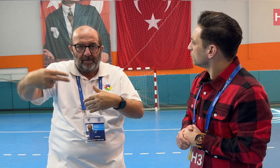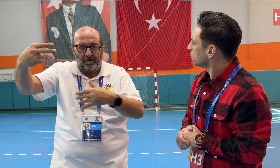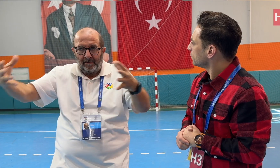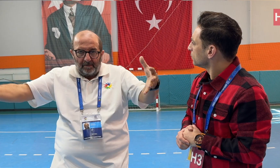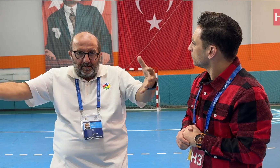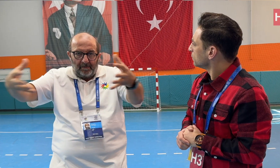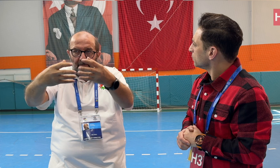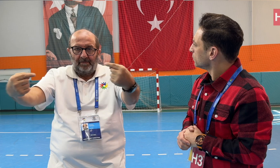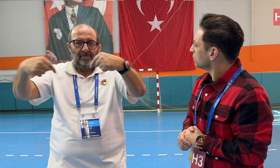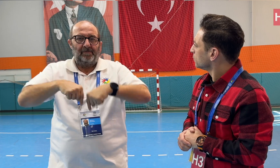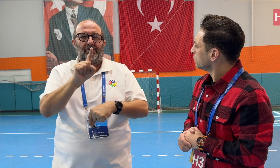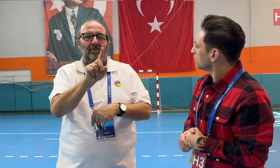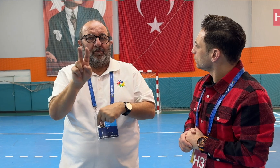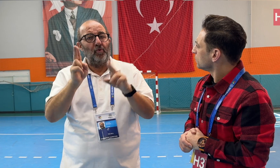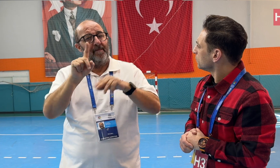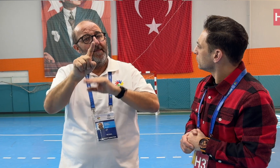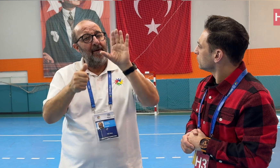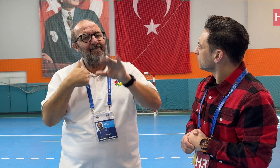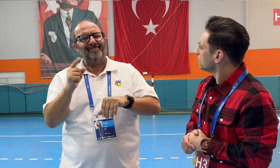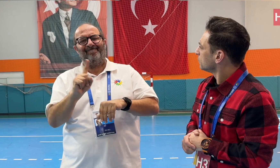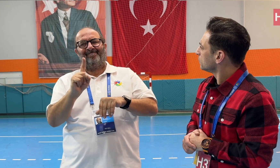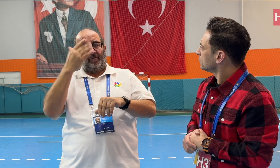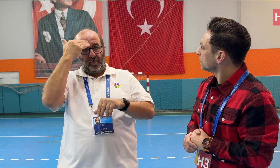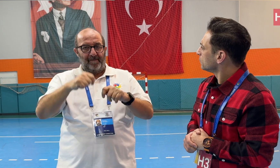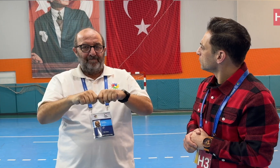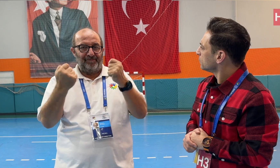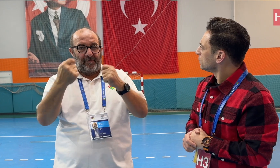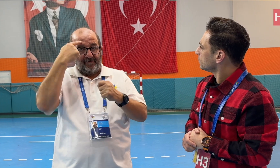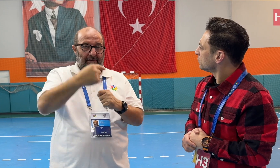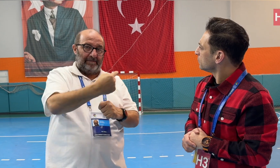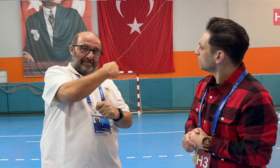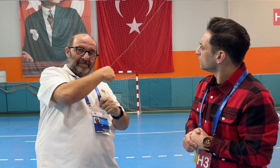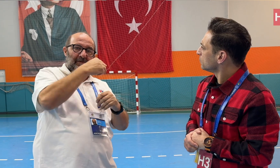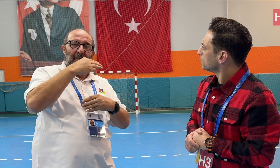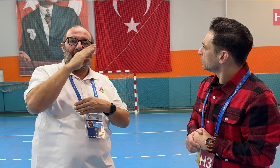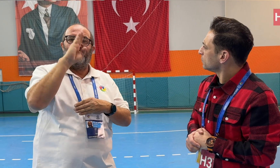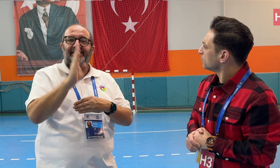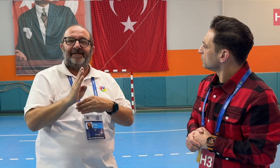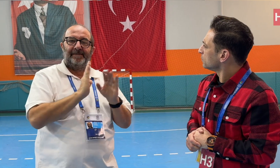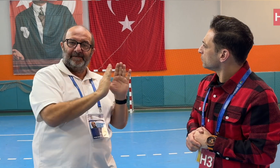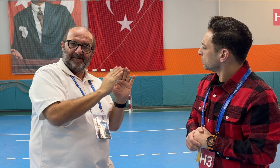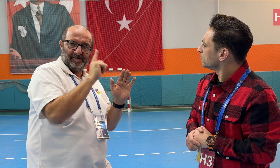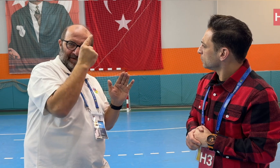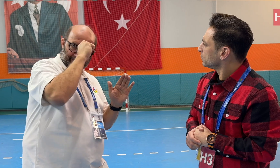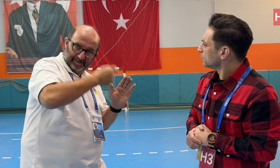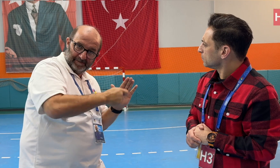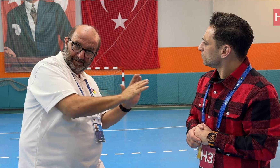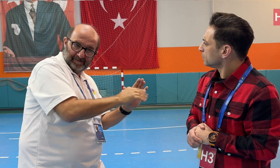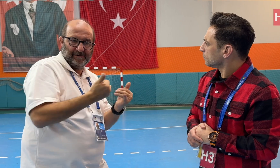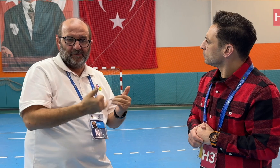in the Winter Deaflympics. There was supposed to be 16 teams but I felt it was too much and also due to the honor of the winners from the World Deaf Futsal Championship in Brazil. Now we have 12 men's teams